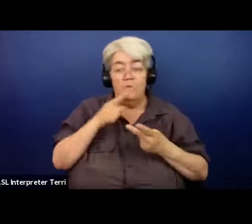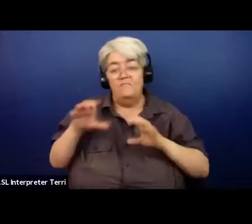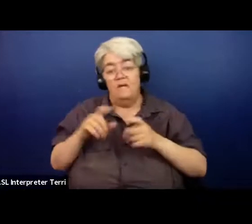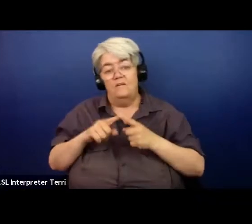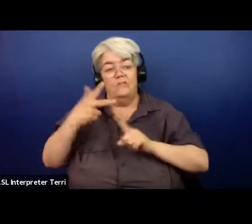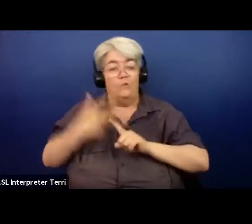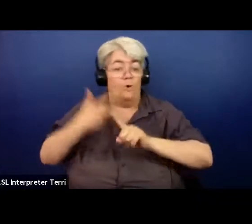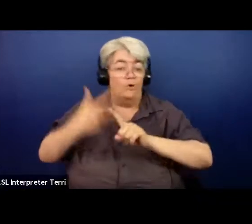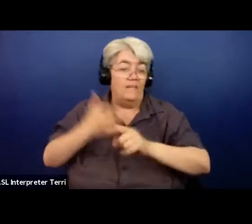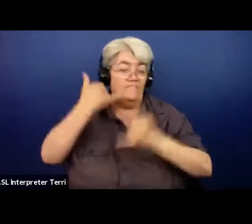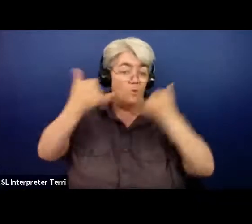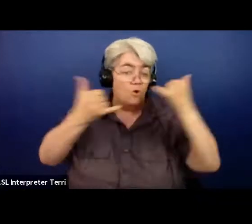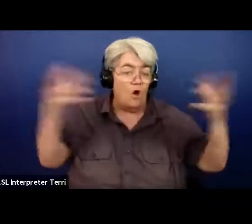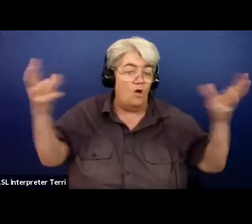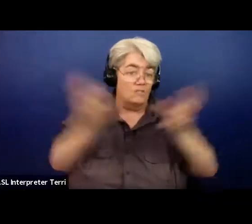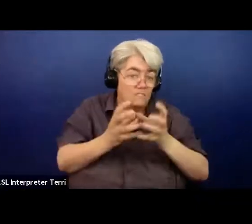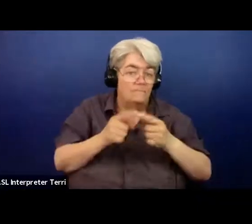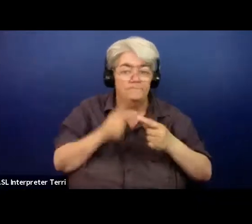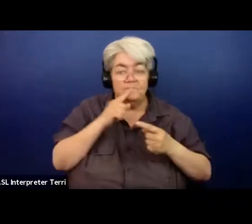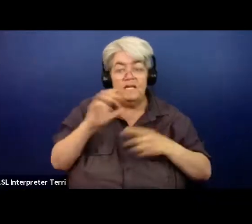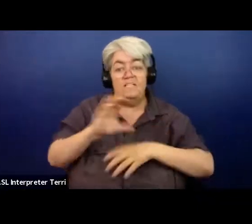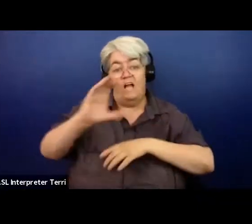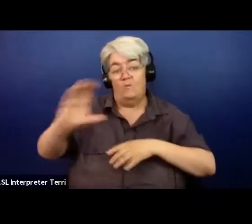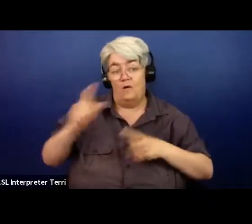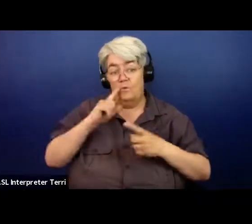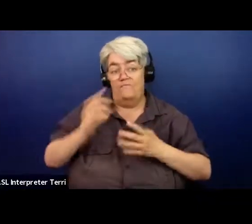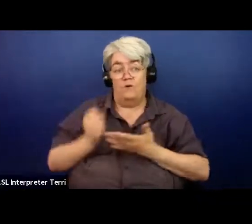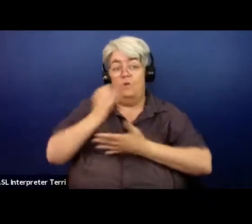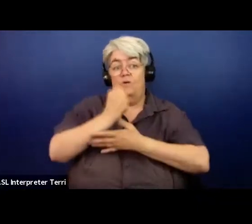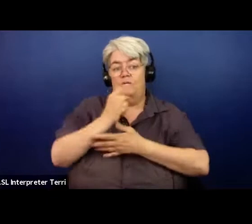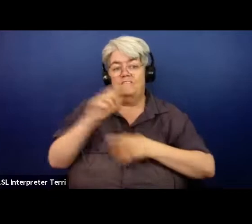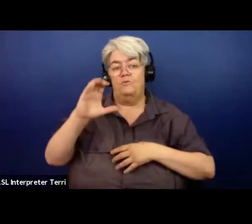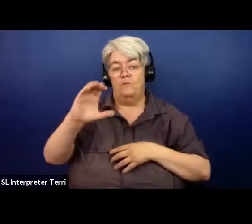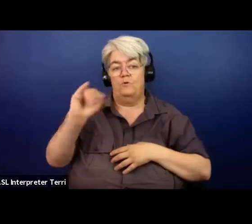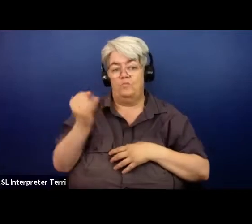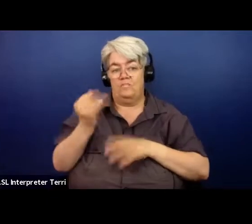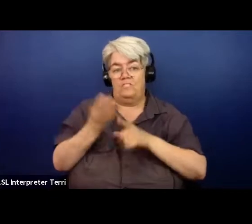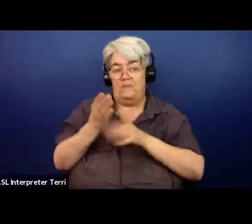We've prioritized in Colorado having the criminal justice specialist at our brain injury alliance